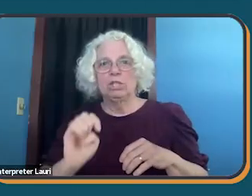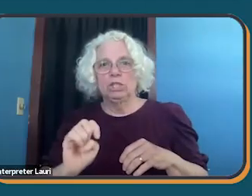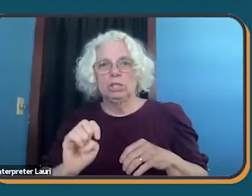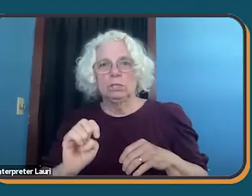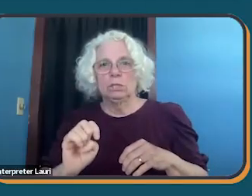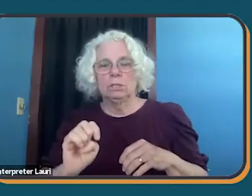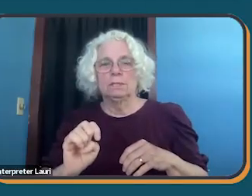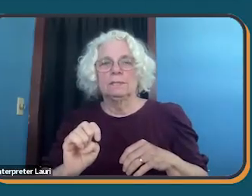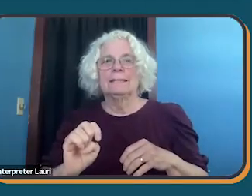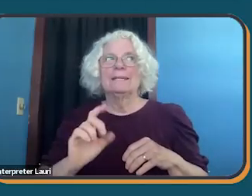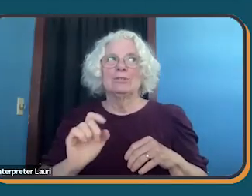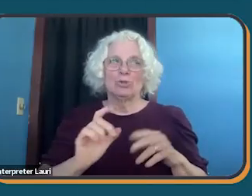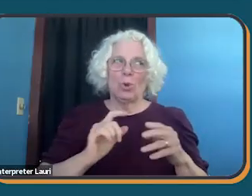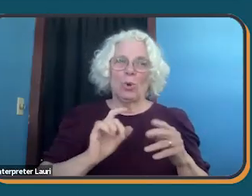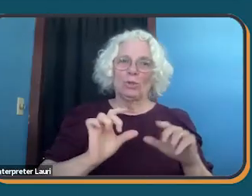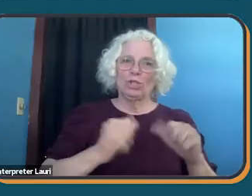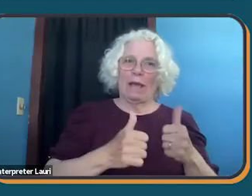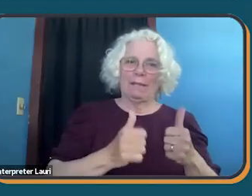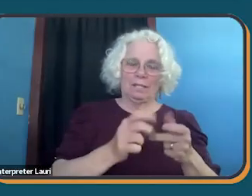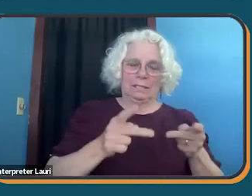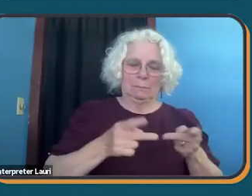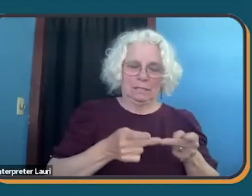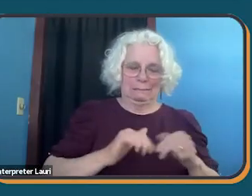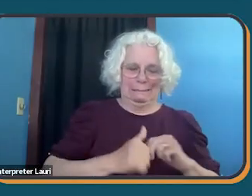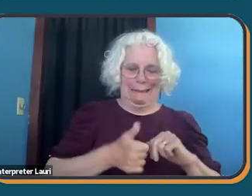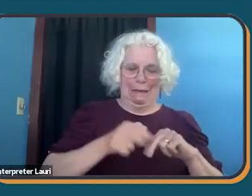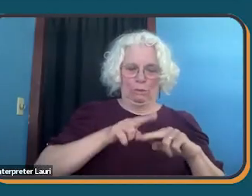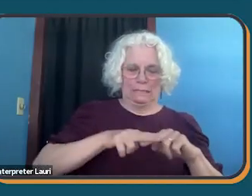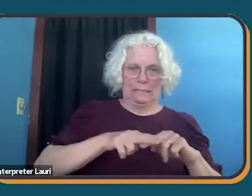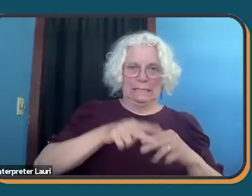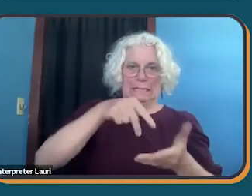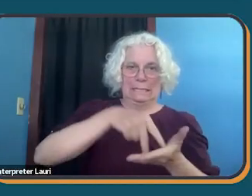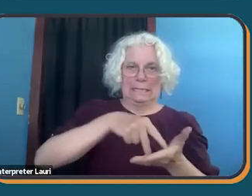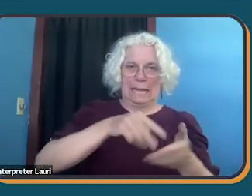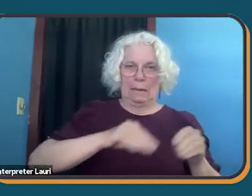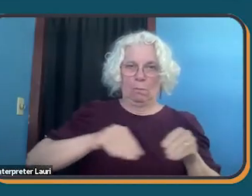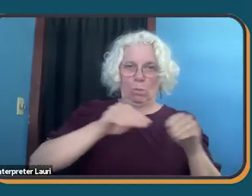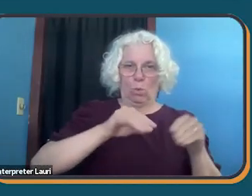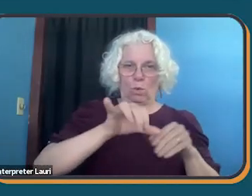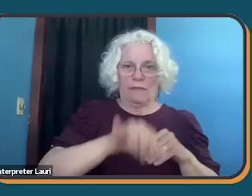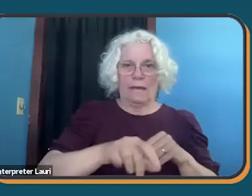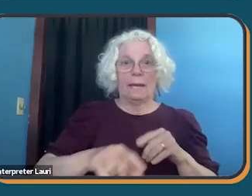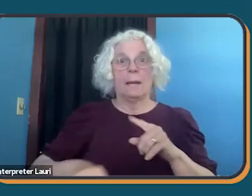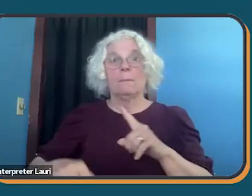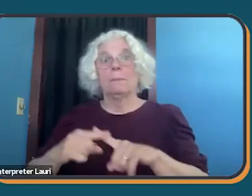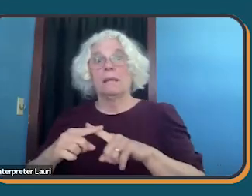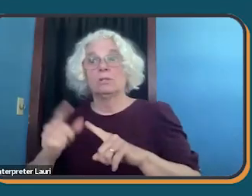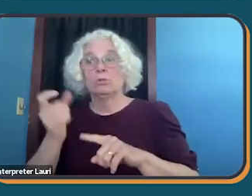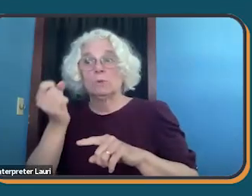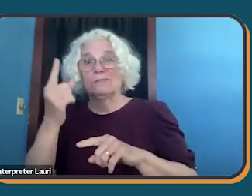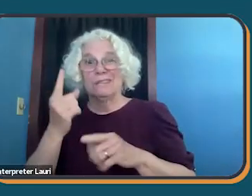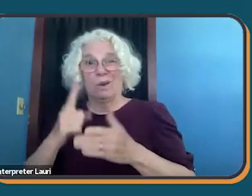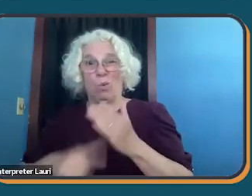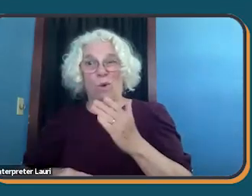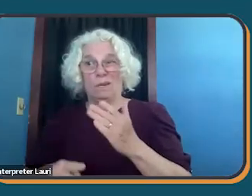and then also in the case of osteoporosis just understanding your eligibility for the screening